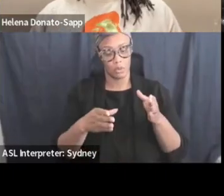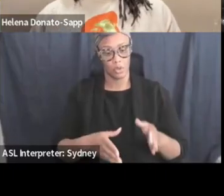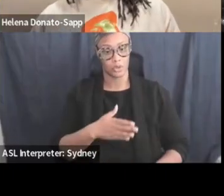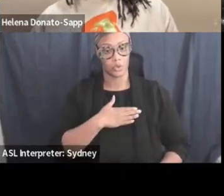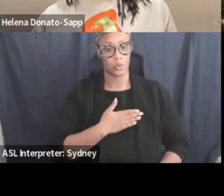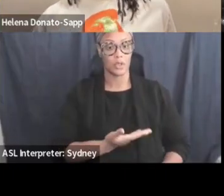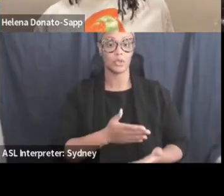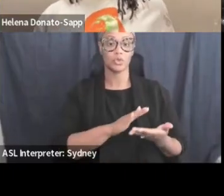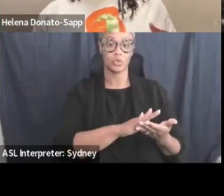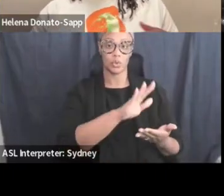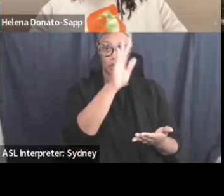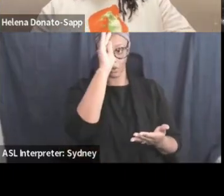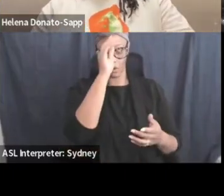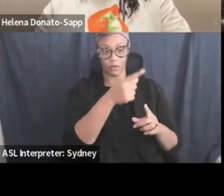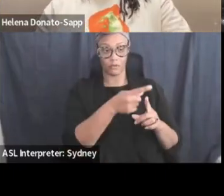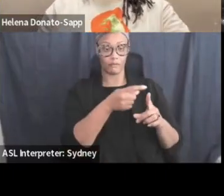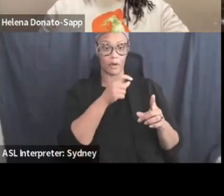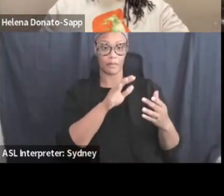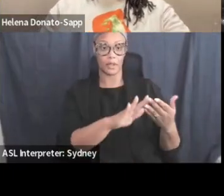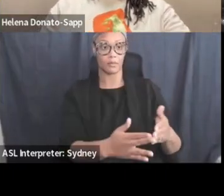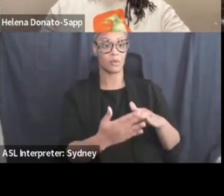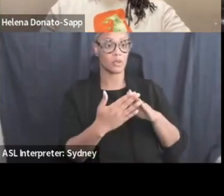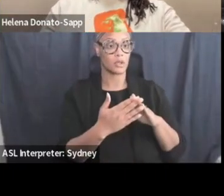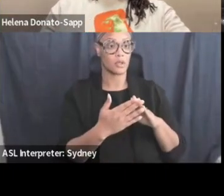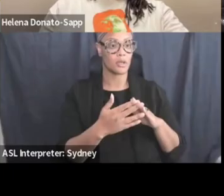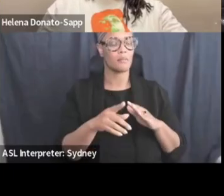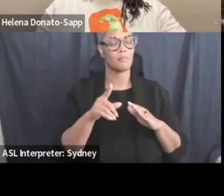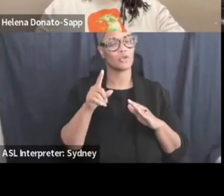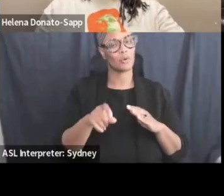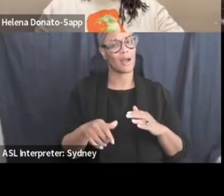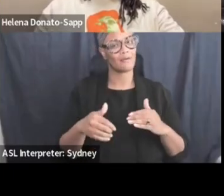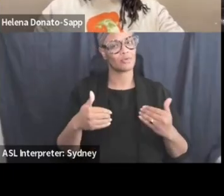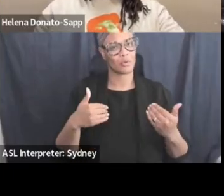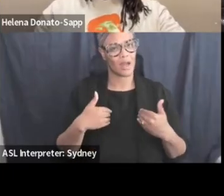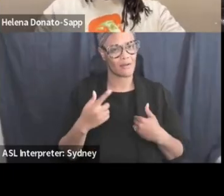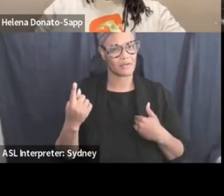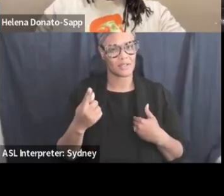you need a cultural broker that is trusted and connected to the community all the time.